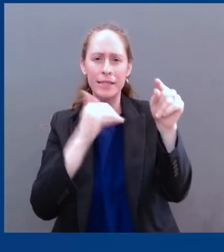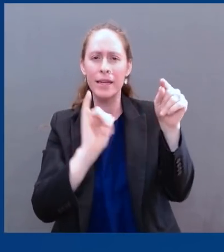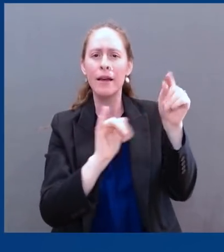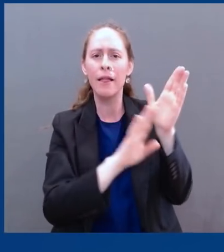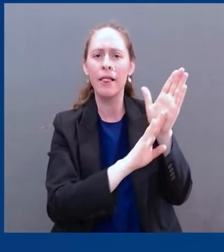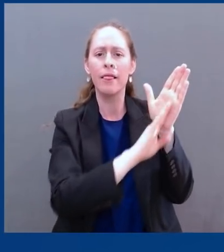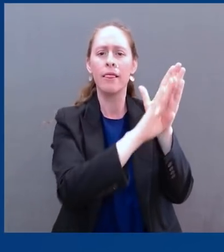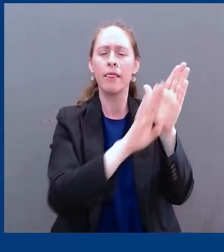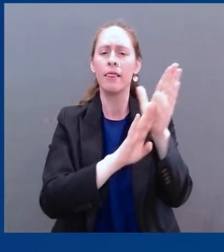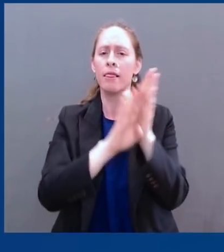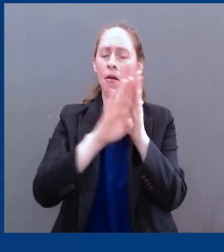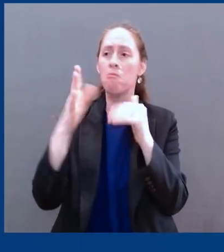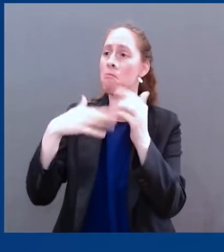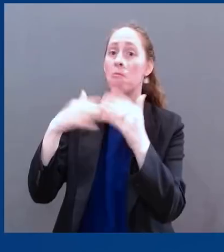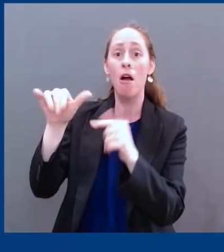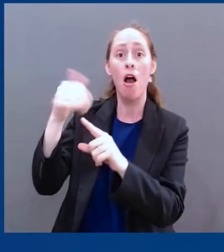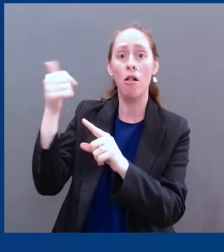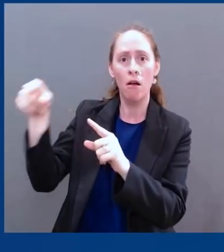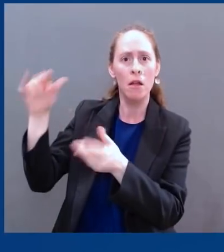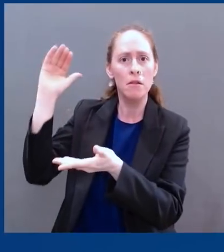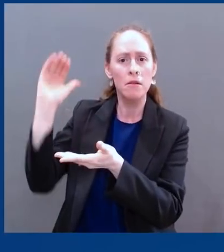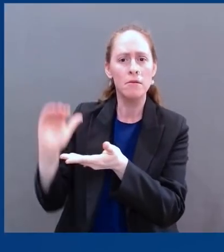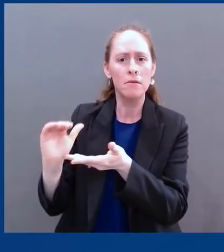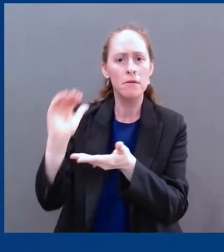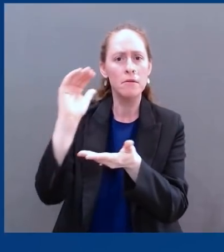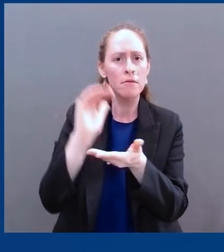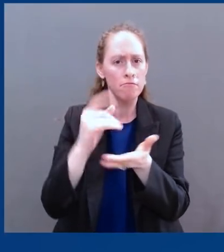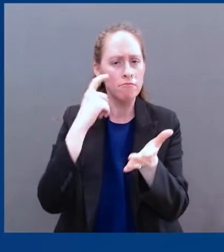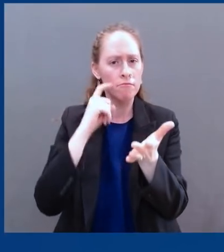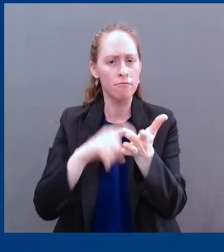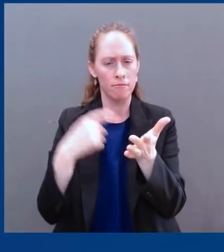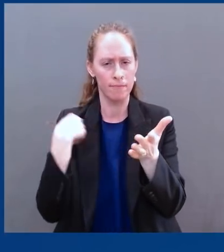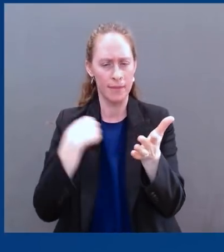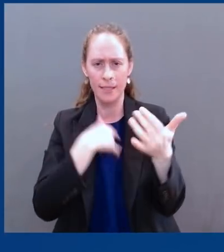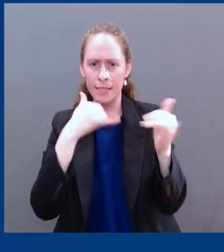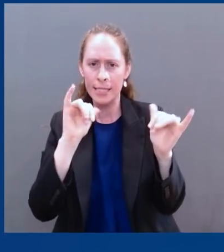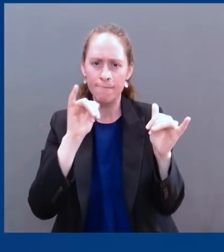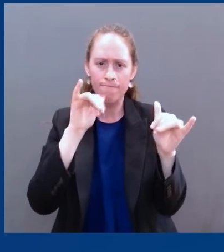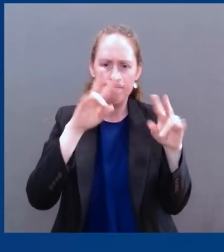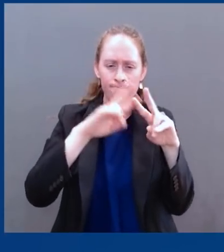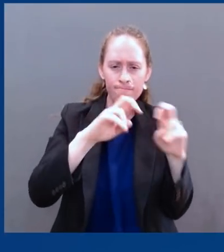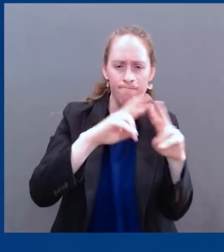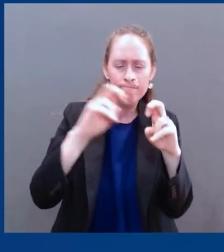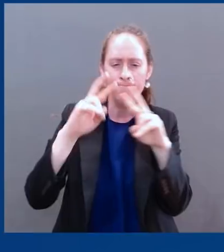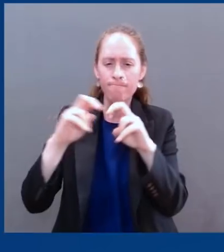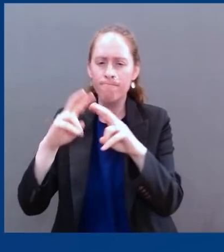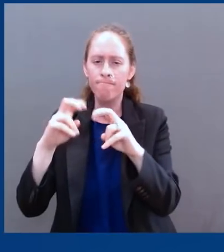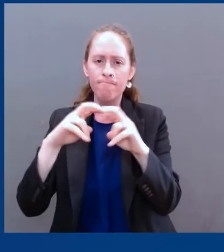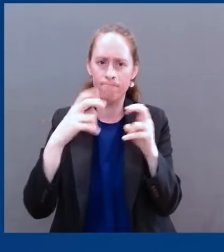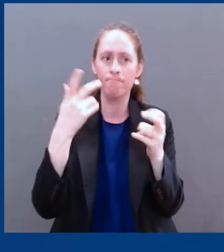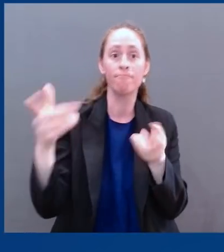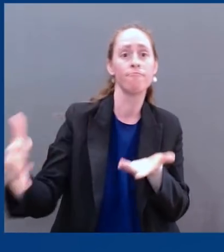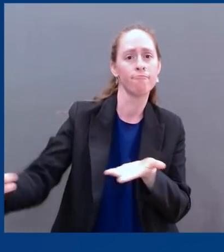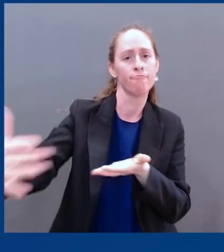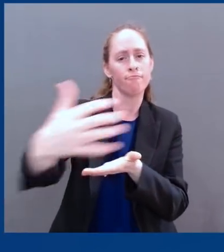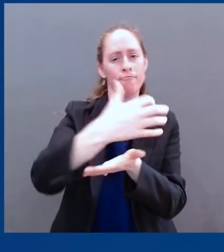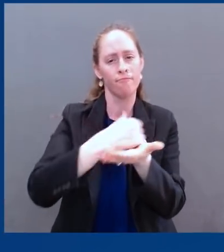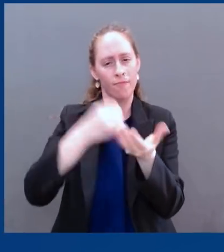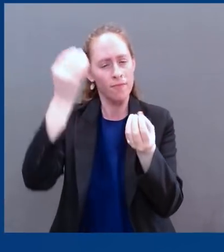We continue to closely monitor data from all of our incoming sources, including waste water surveillance, cases, and hospitalizations.